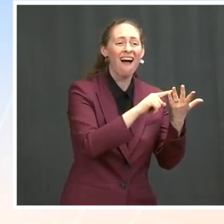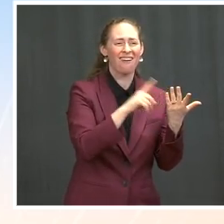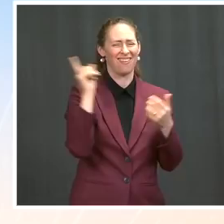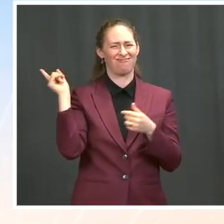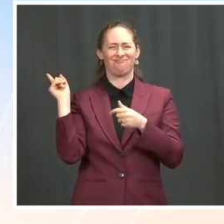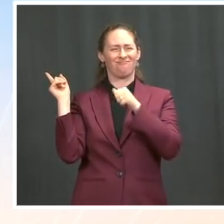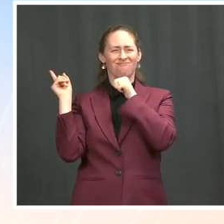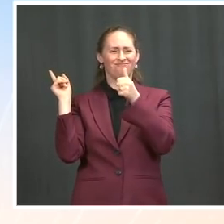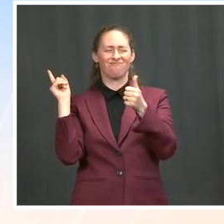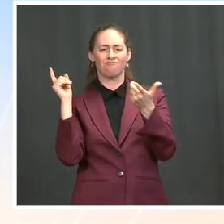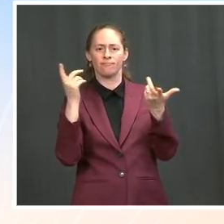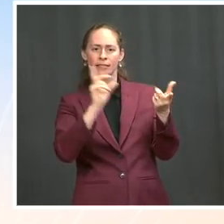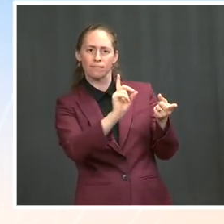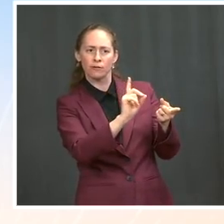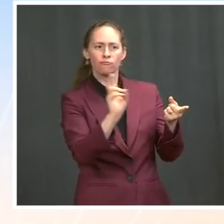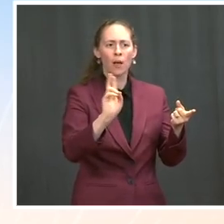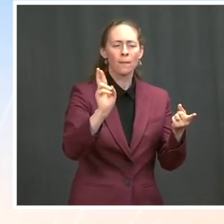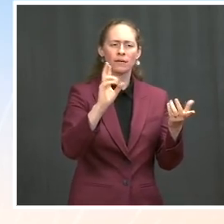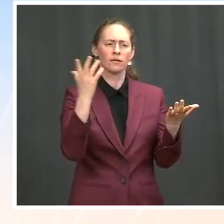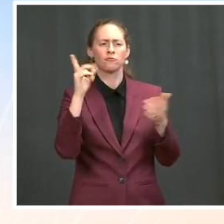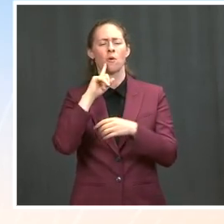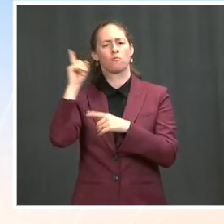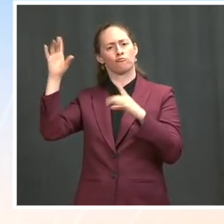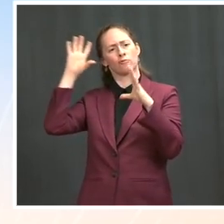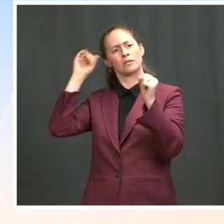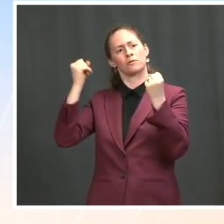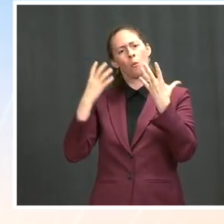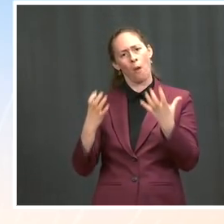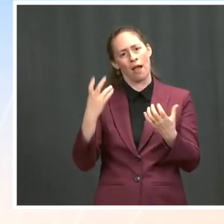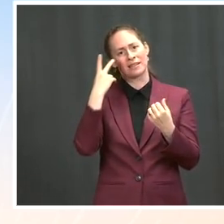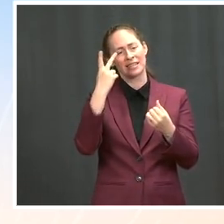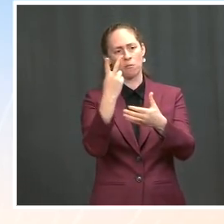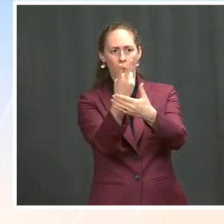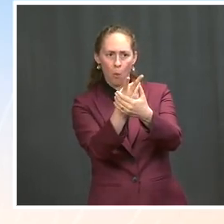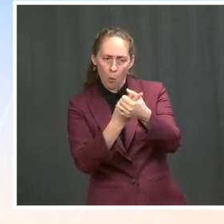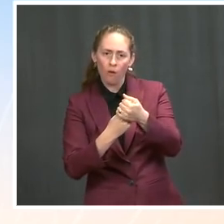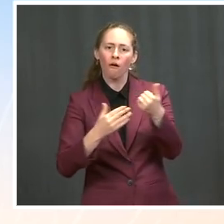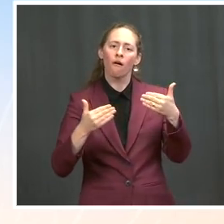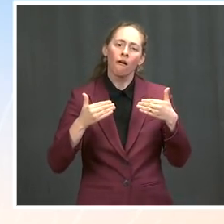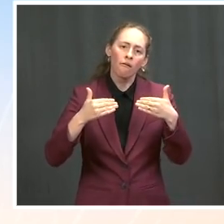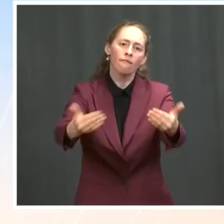So he certainly would like to see that move forward, and he will make that case to others as well. The Press: And then just one last quick one: